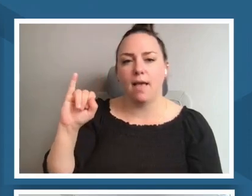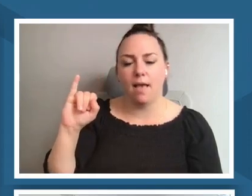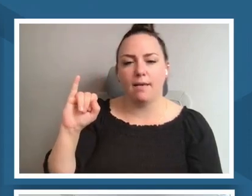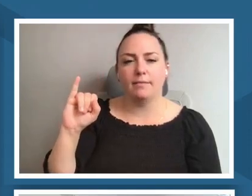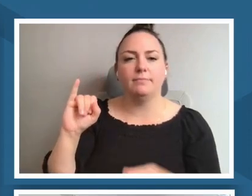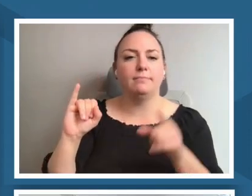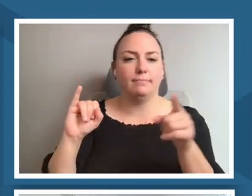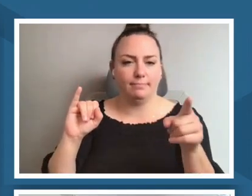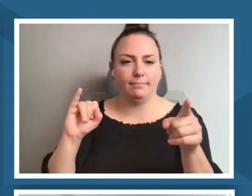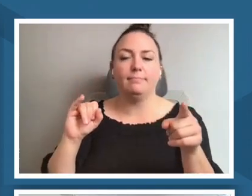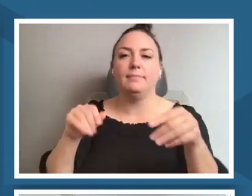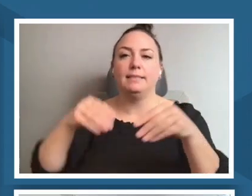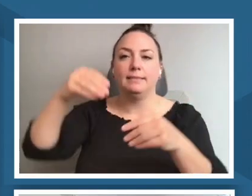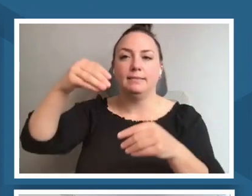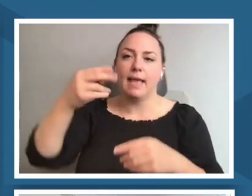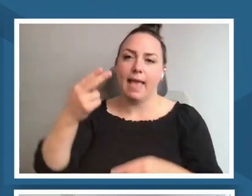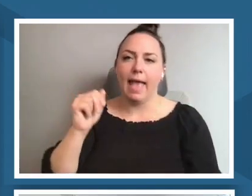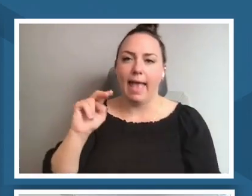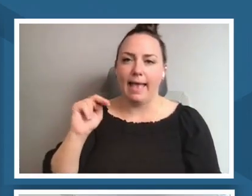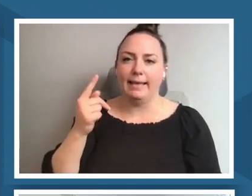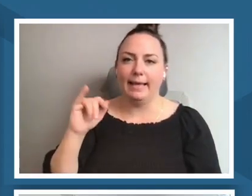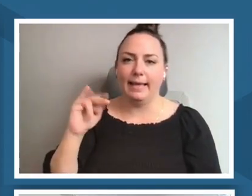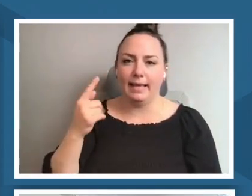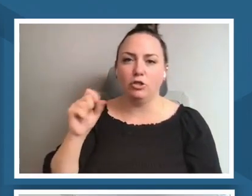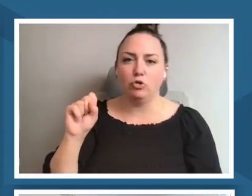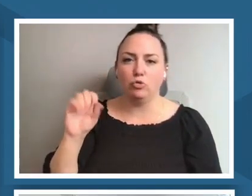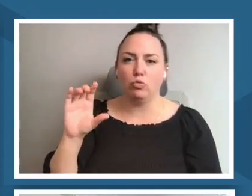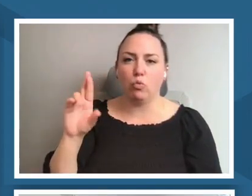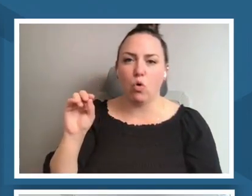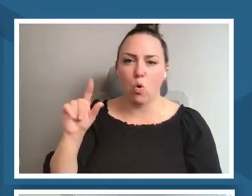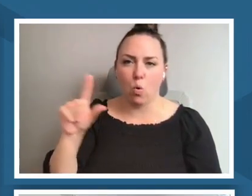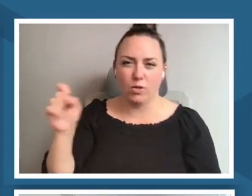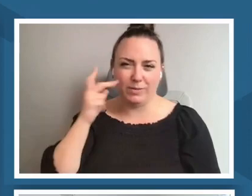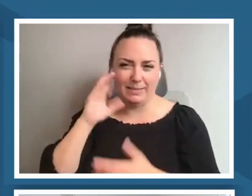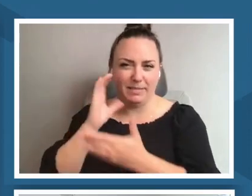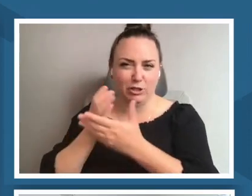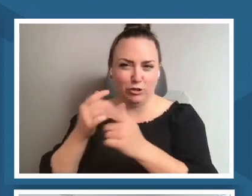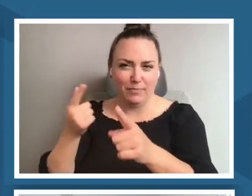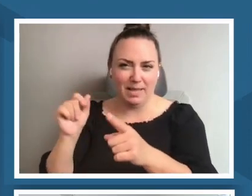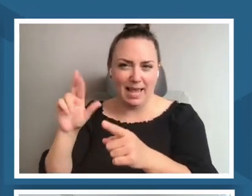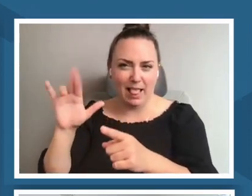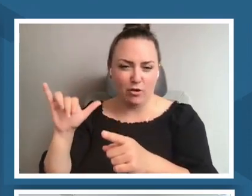see in the gallery when it was installed and